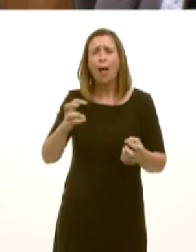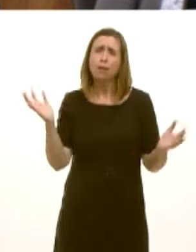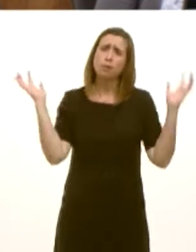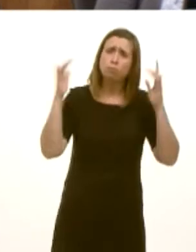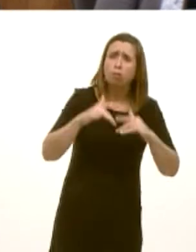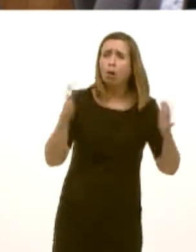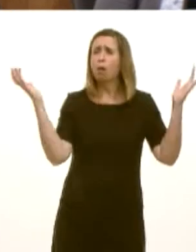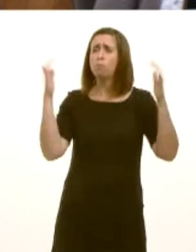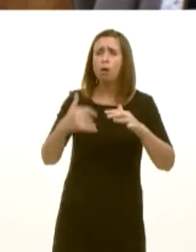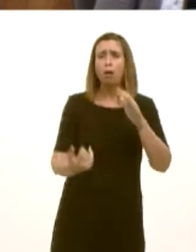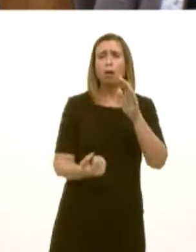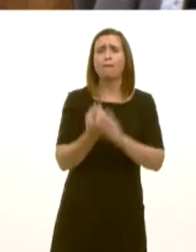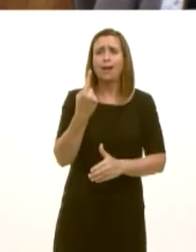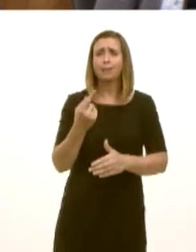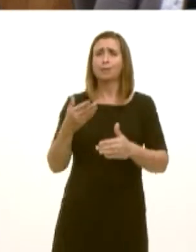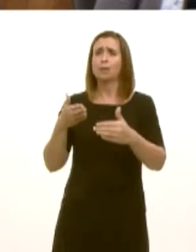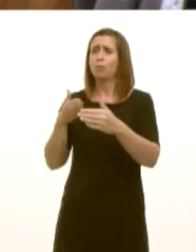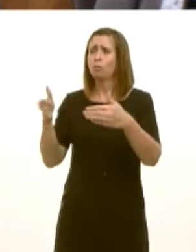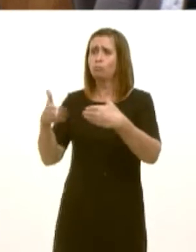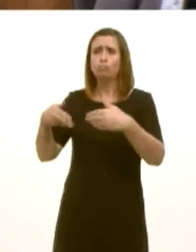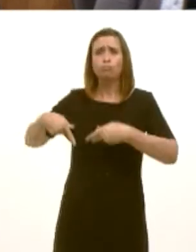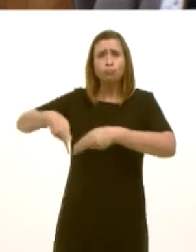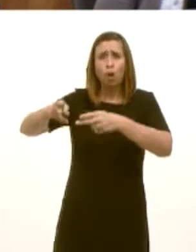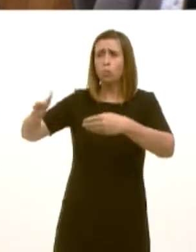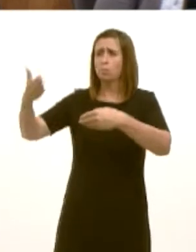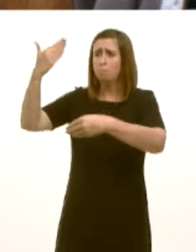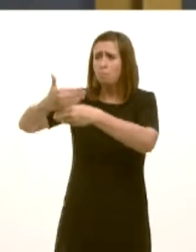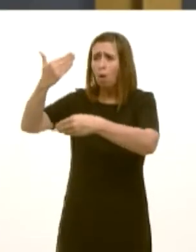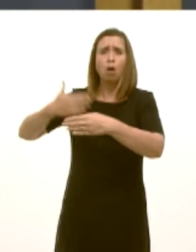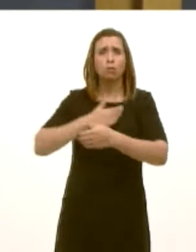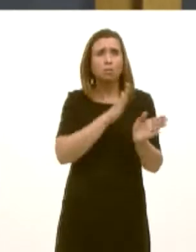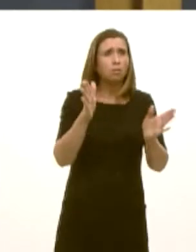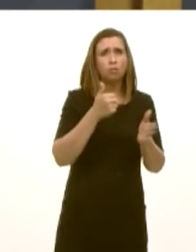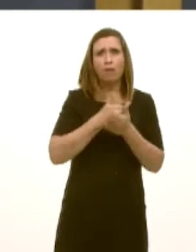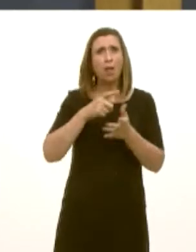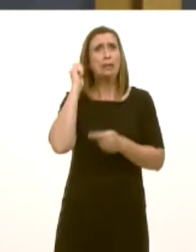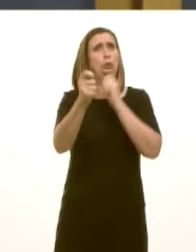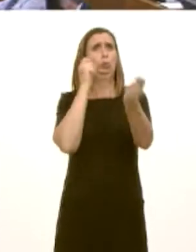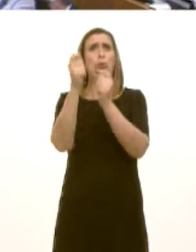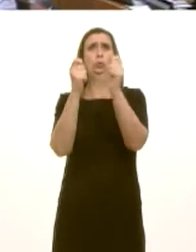Certainly, this is not an event that we organised as Government, but it is a matter for individual businesses to take the advice as they see fit.